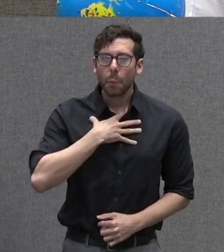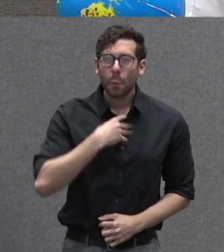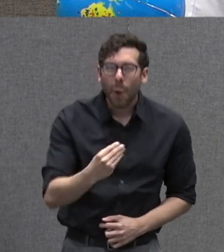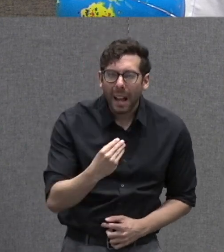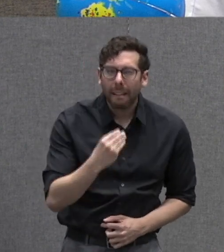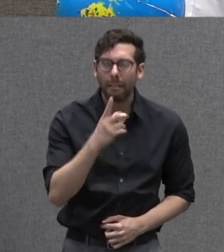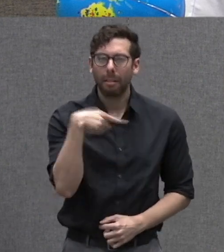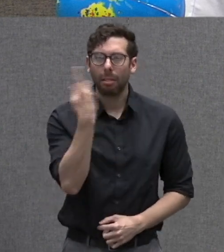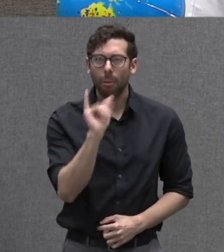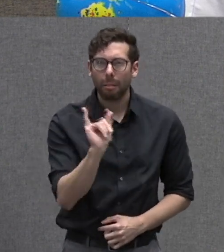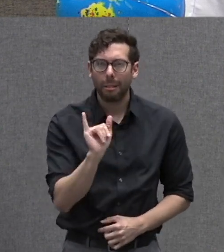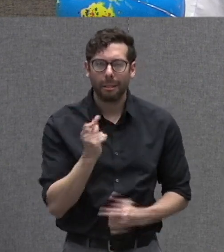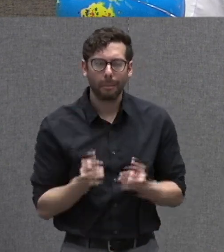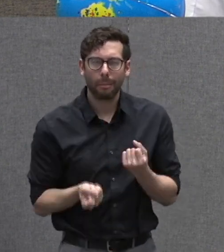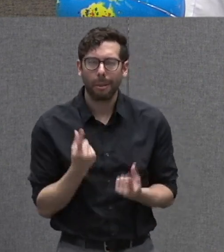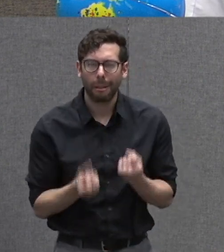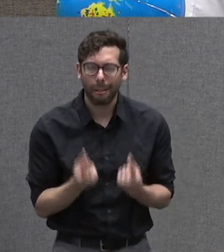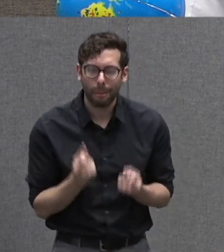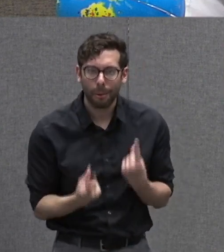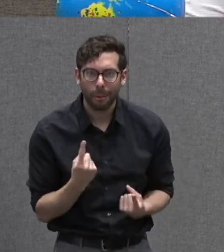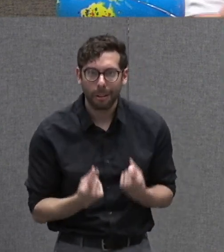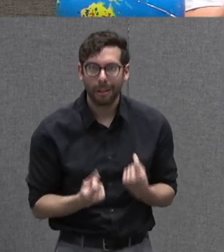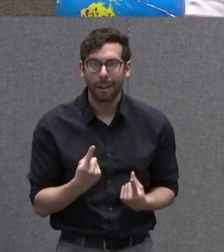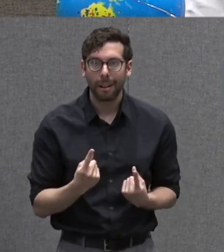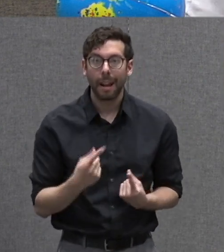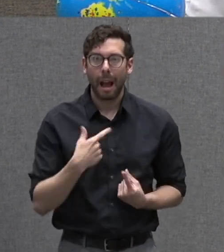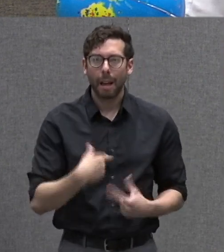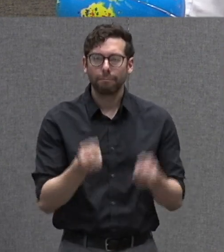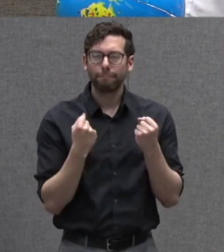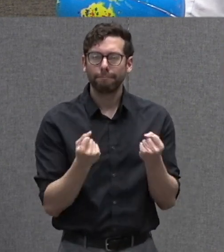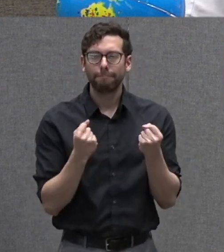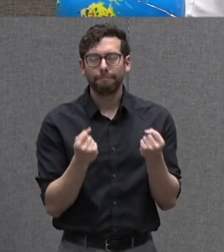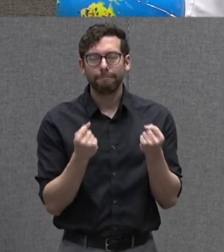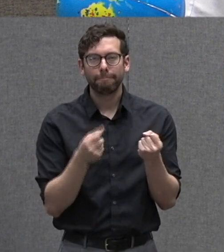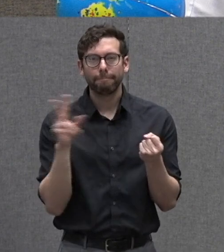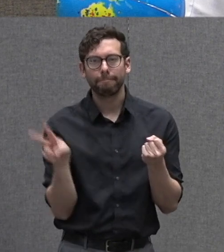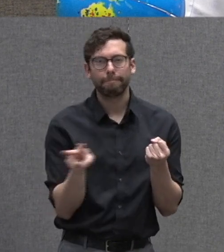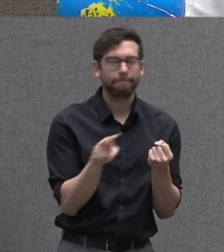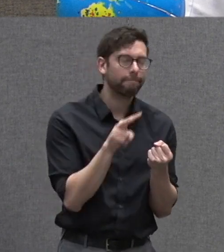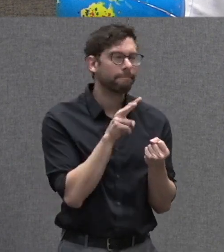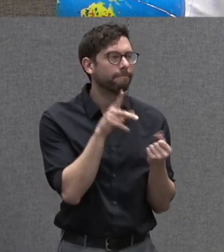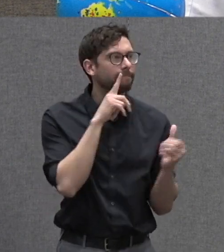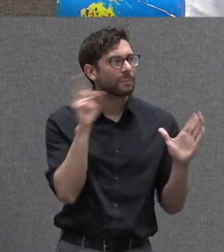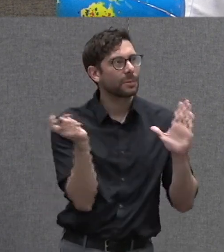I think I could drive up and grab some popcorn off of these trees.